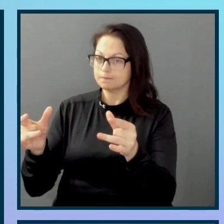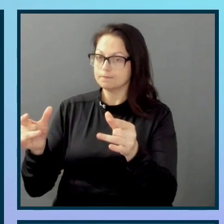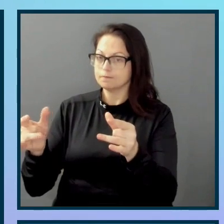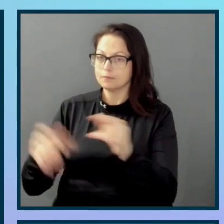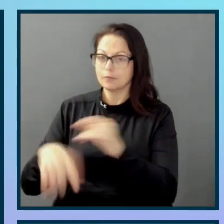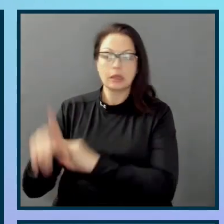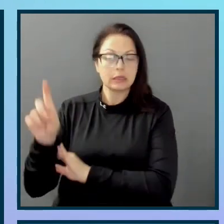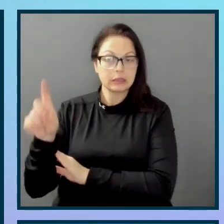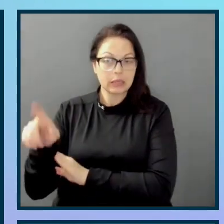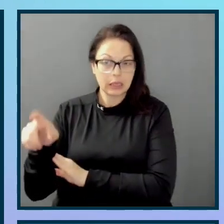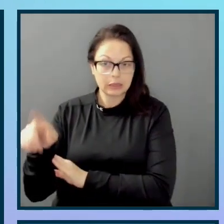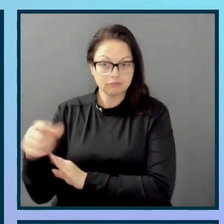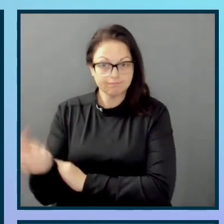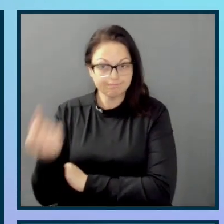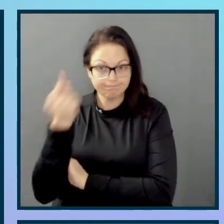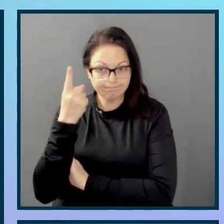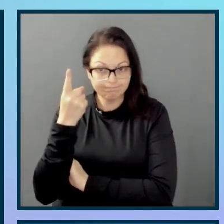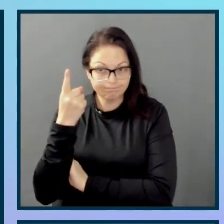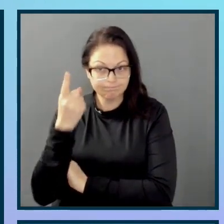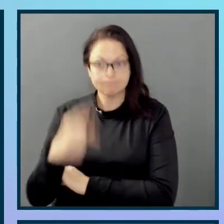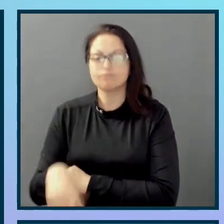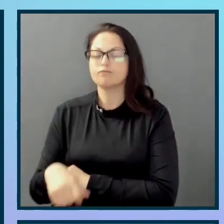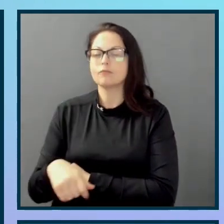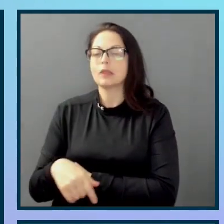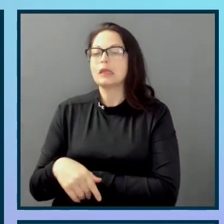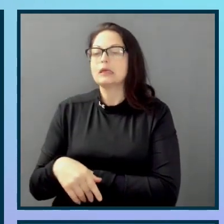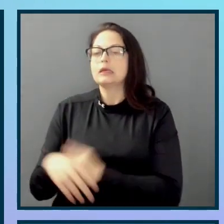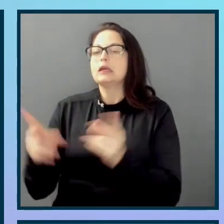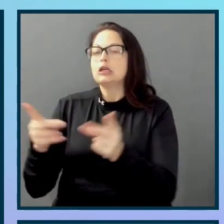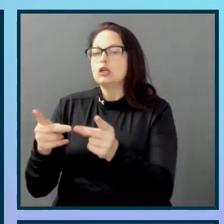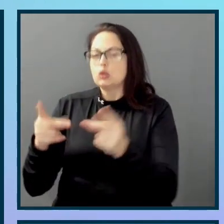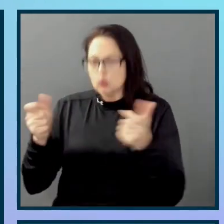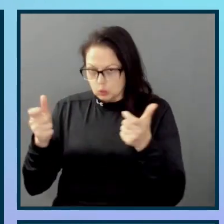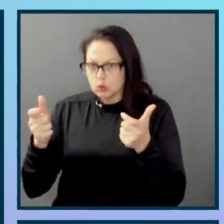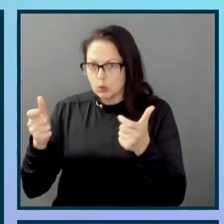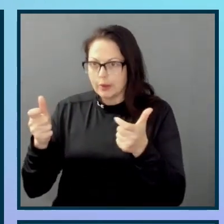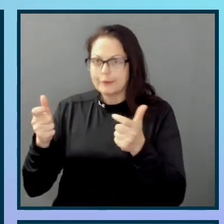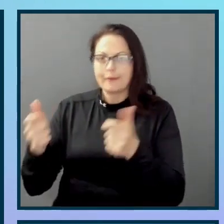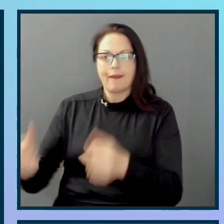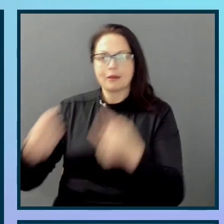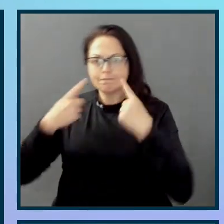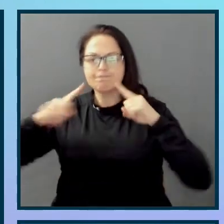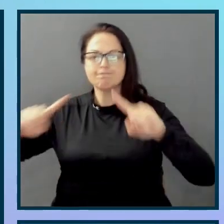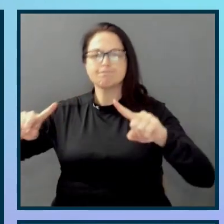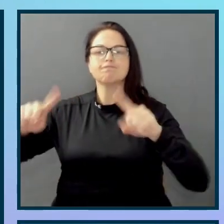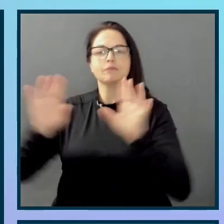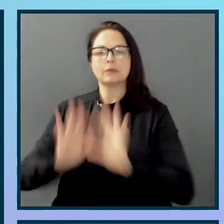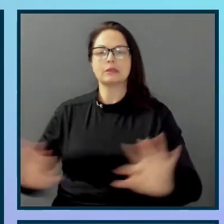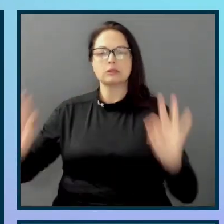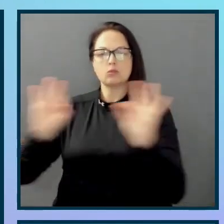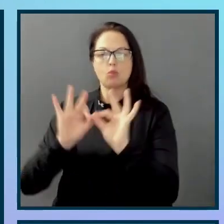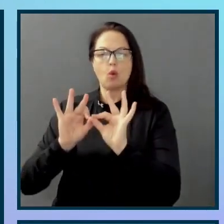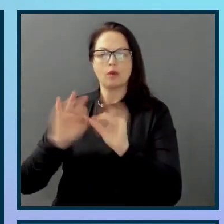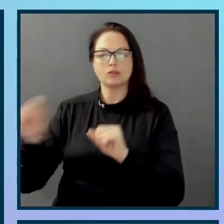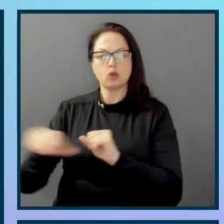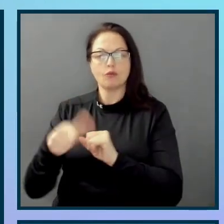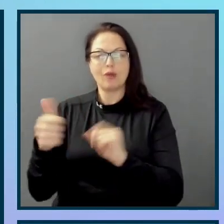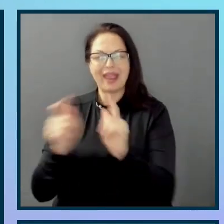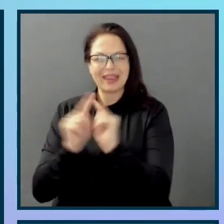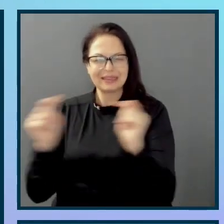that understanding. Efficiencies is important. So for any agile team to do things optimally, agile is about speed.